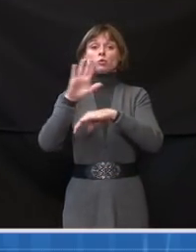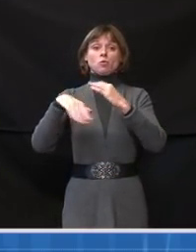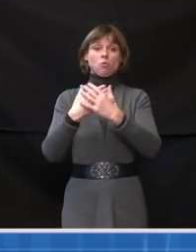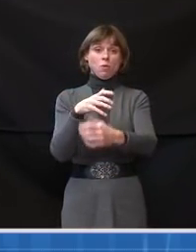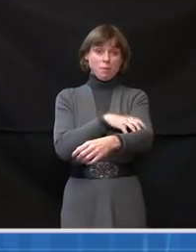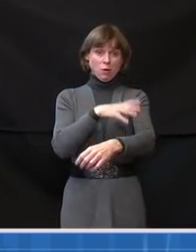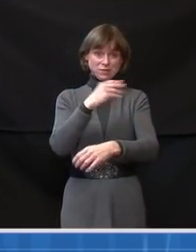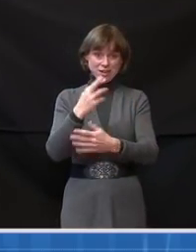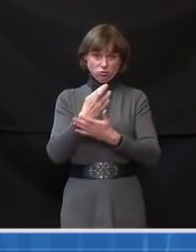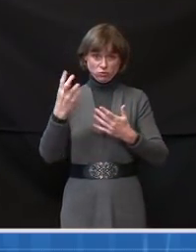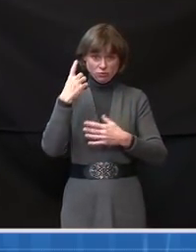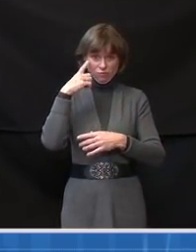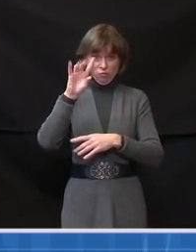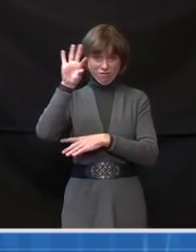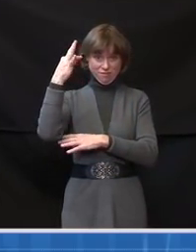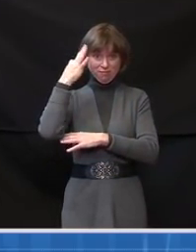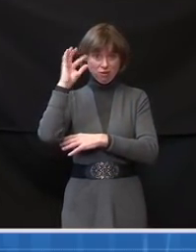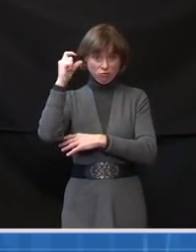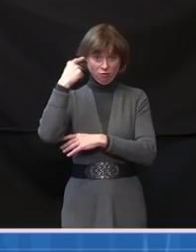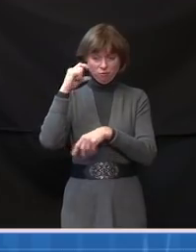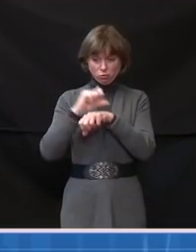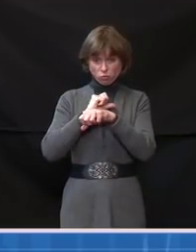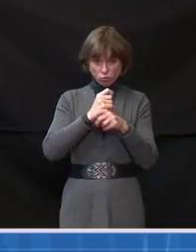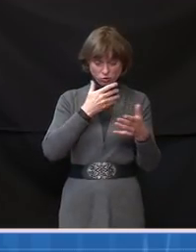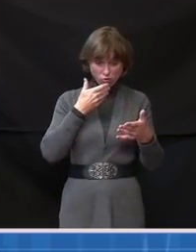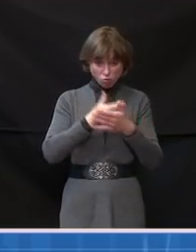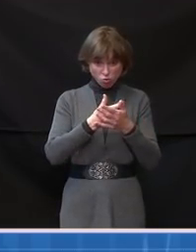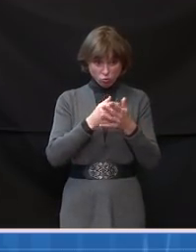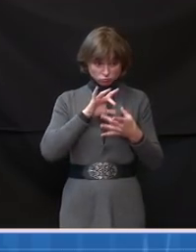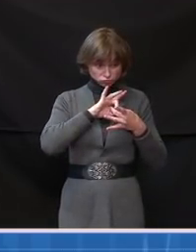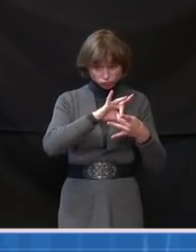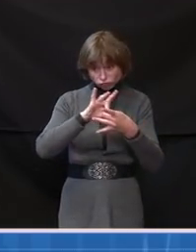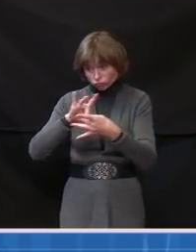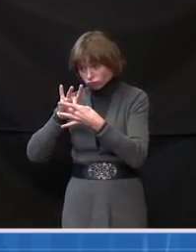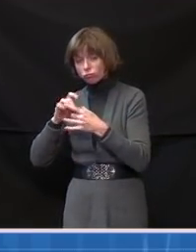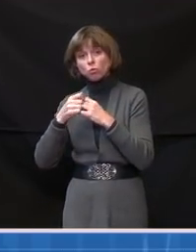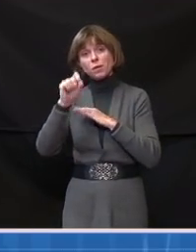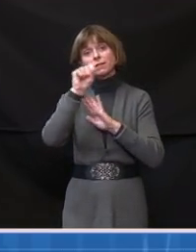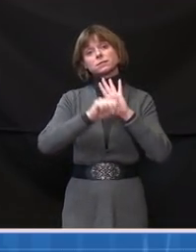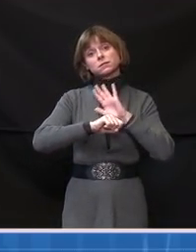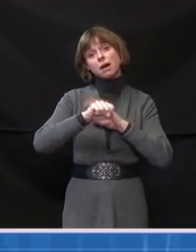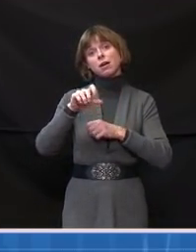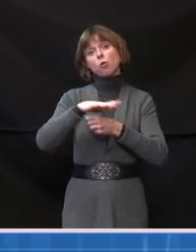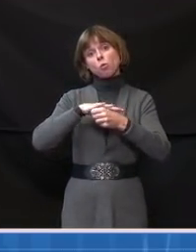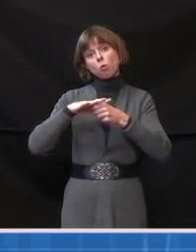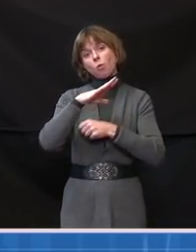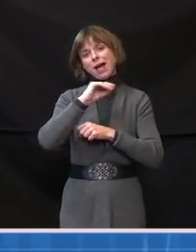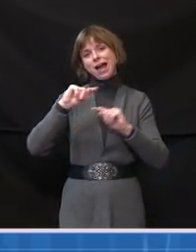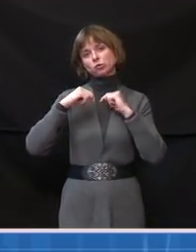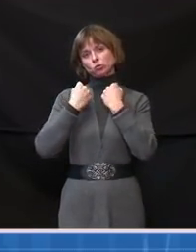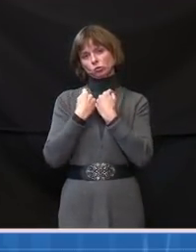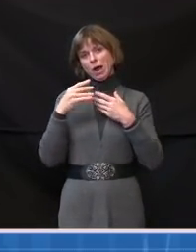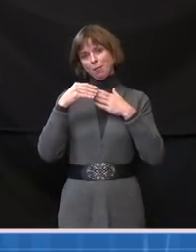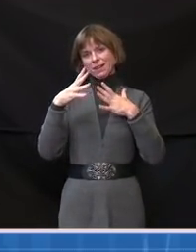working closely with state and local leaders, tribal leaders, and those on the frontlines in communities across the country.